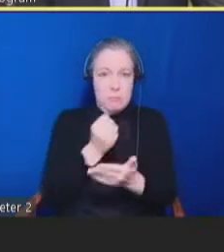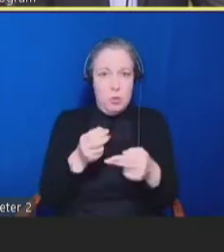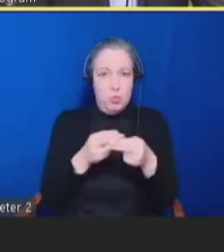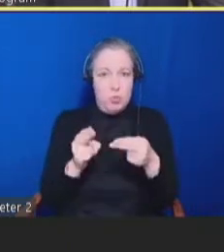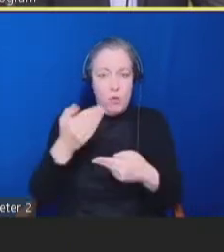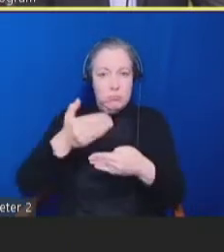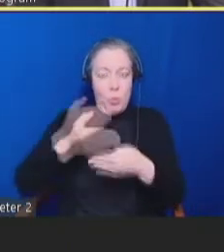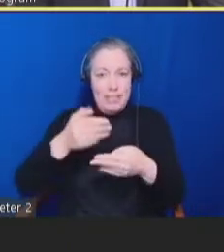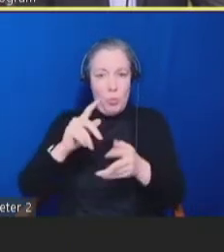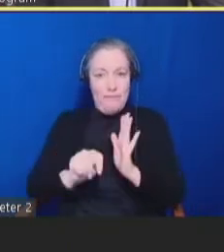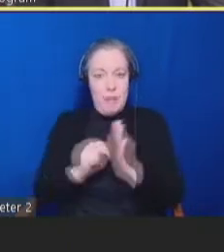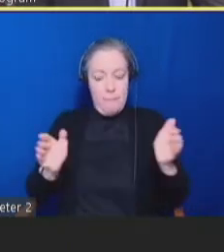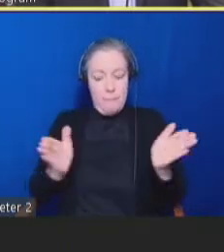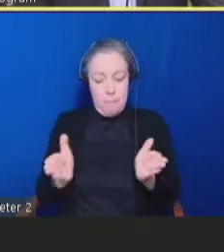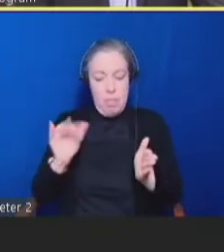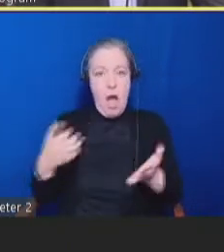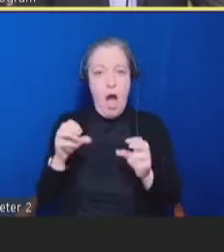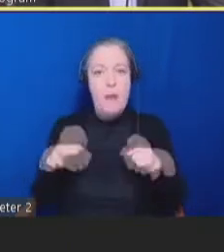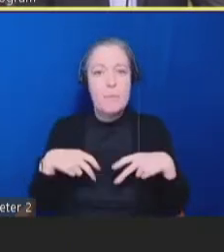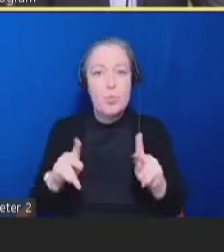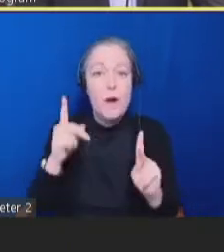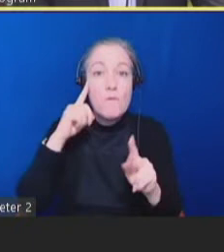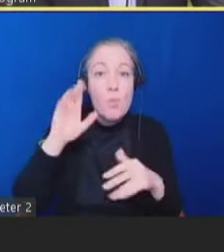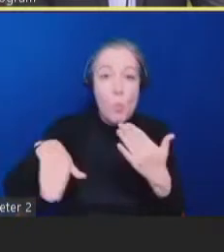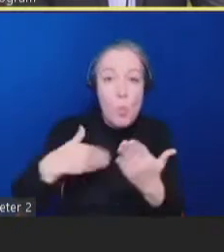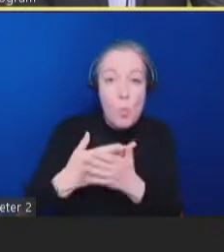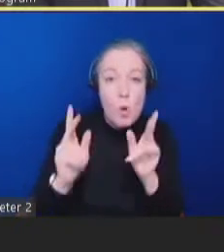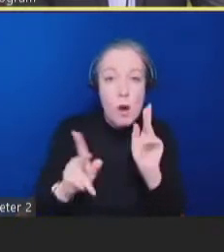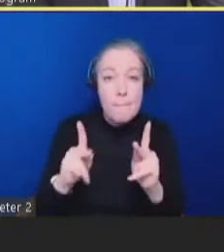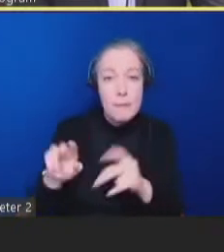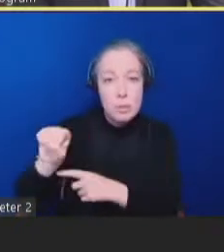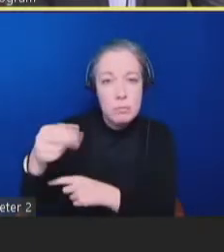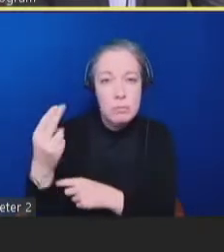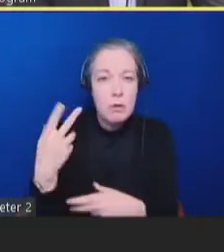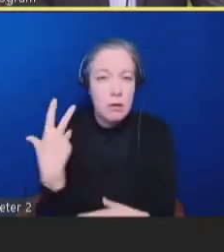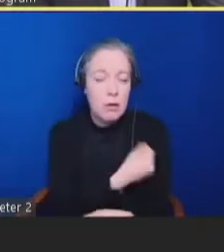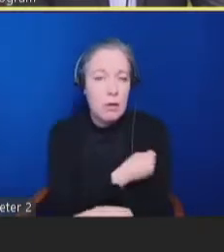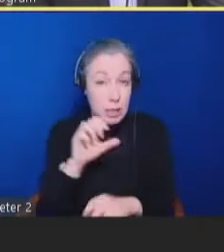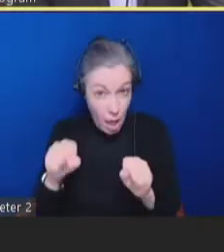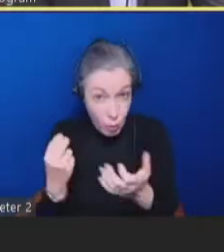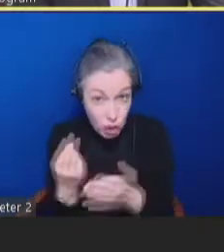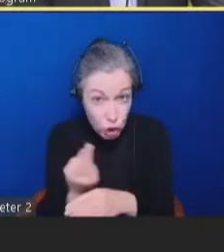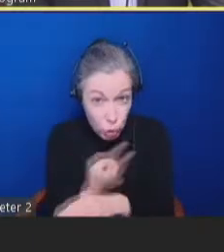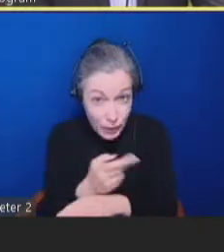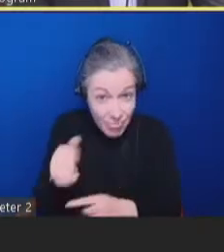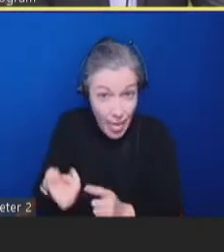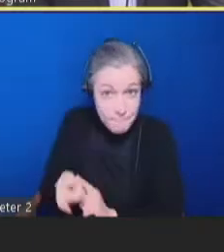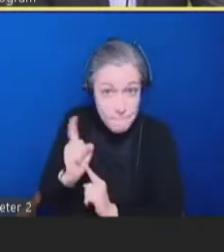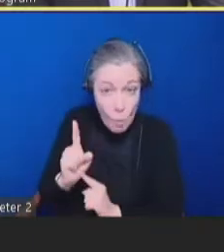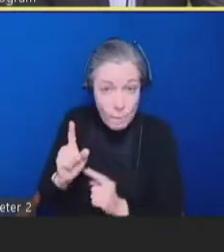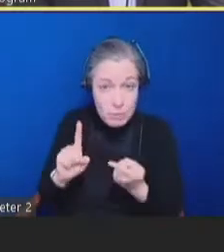stakeholders looking at this, could we leverage that moment to educate, to drive awareness, and